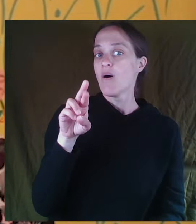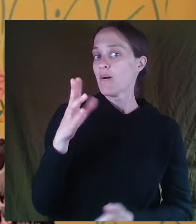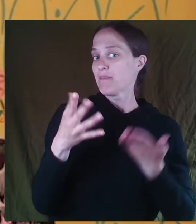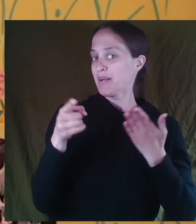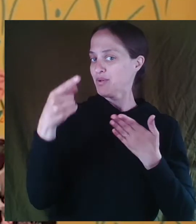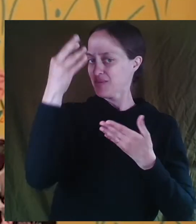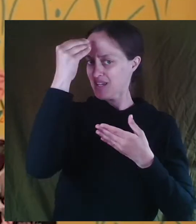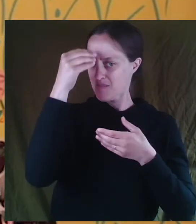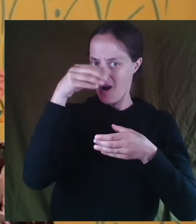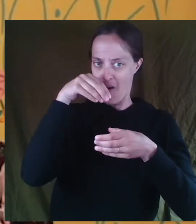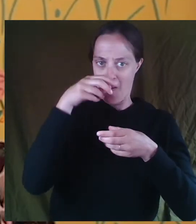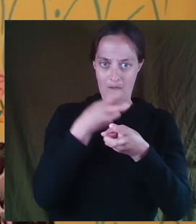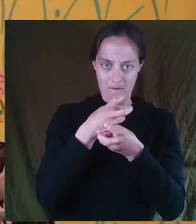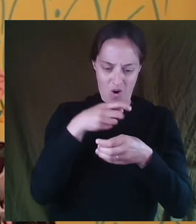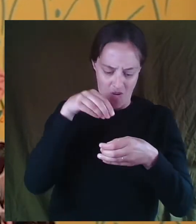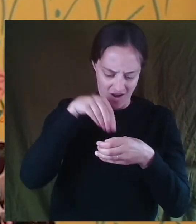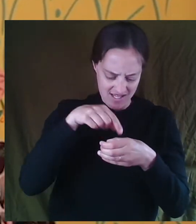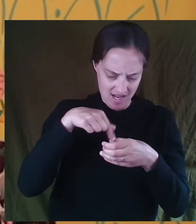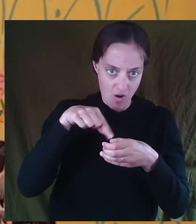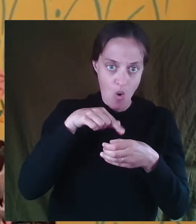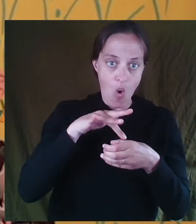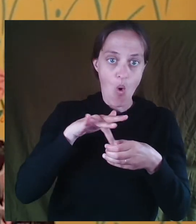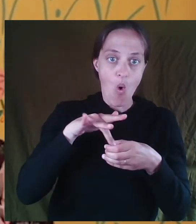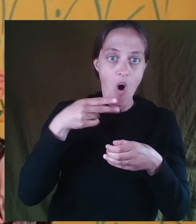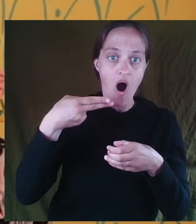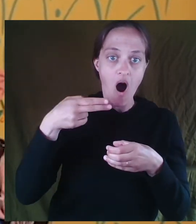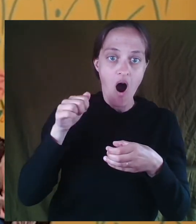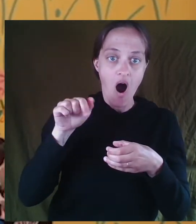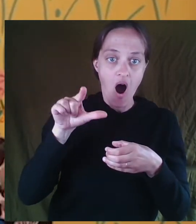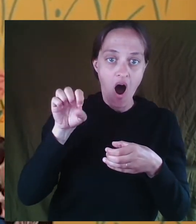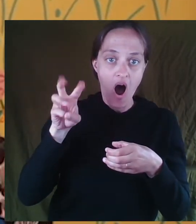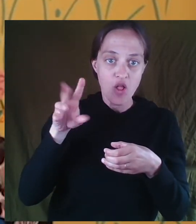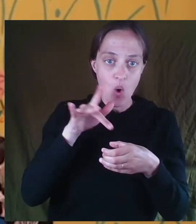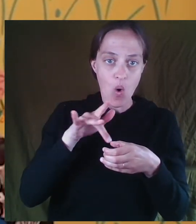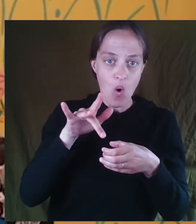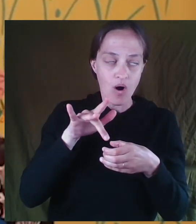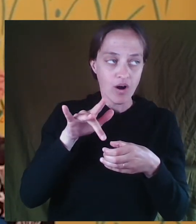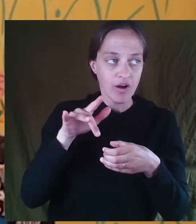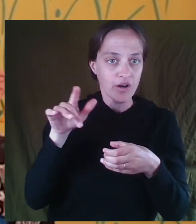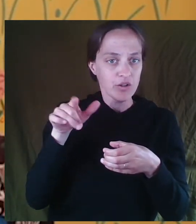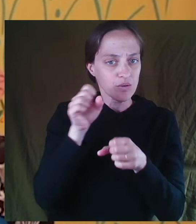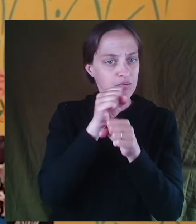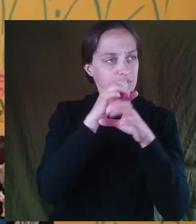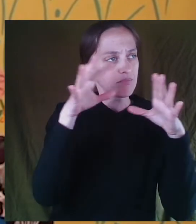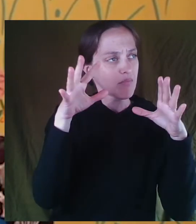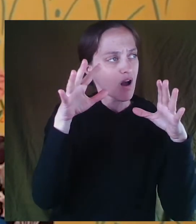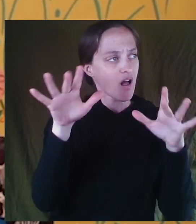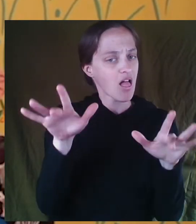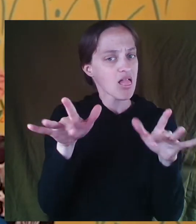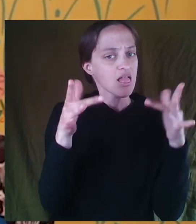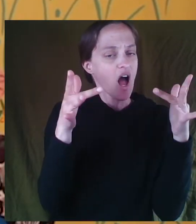how bones are actually hollow inside and you were picturing that bones were really light and hollow,